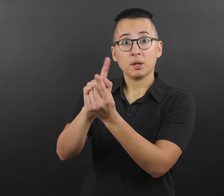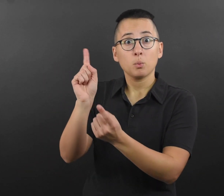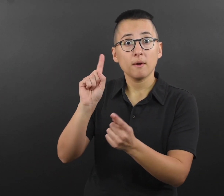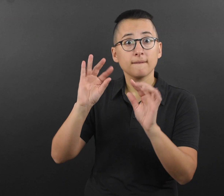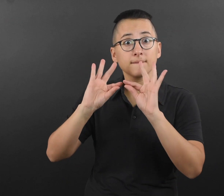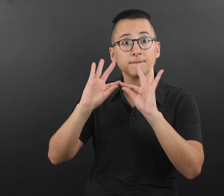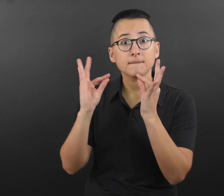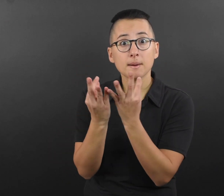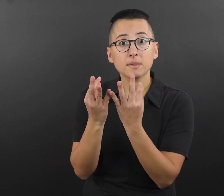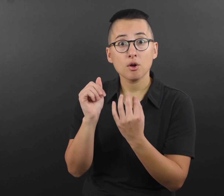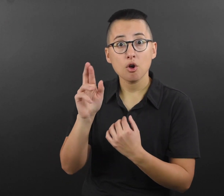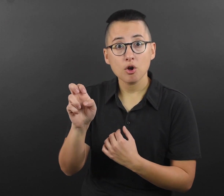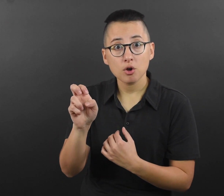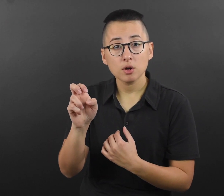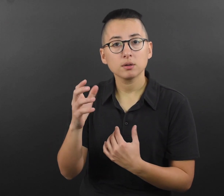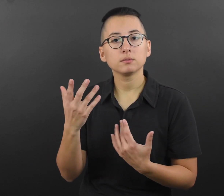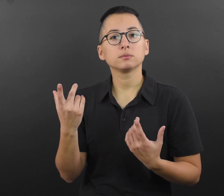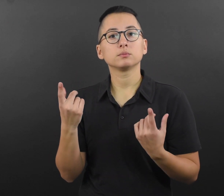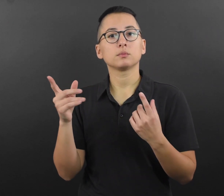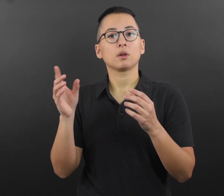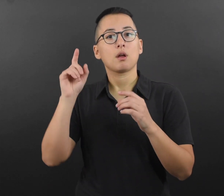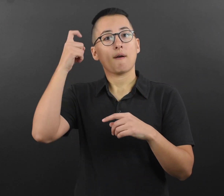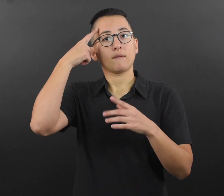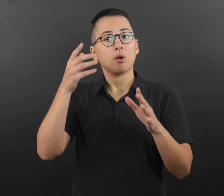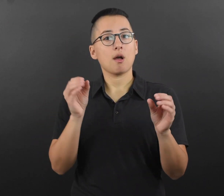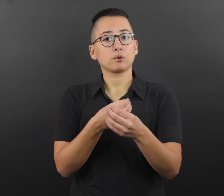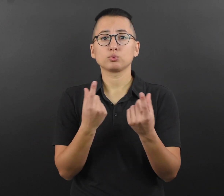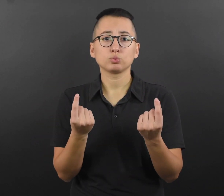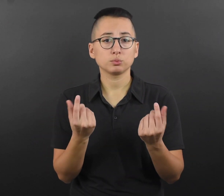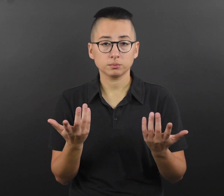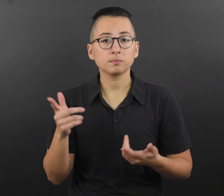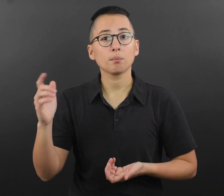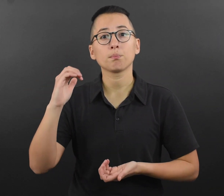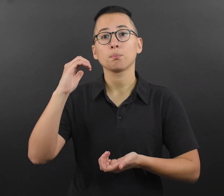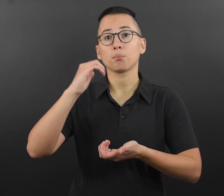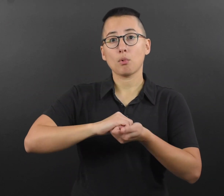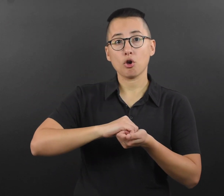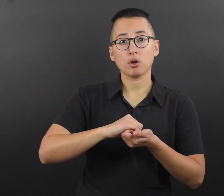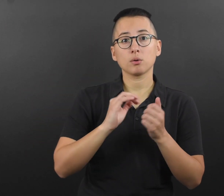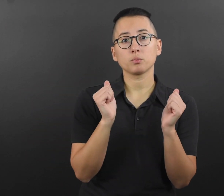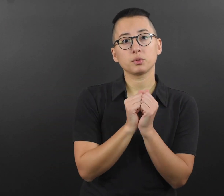families where they are, the Walz-Flanagan Administration has partnered with school districts